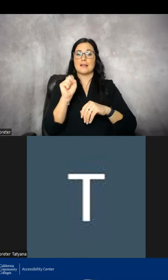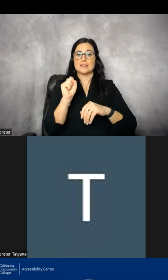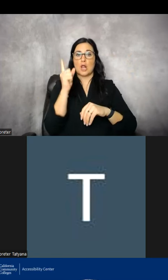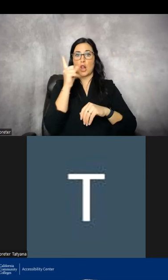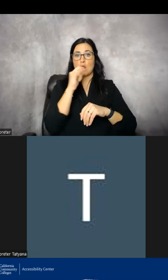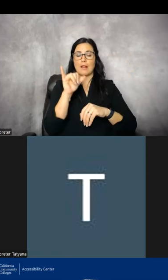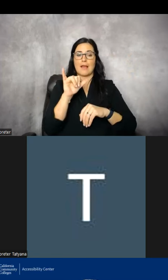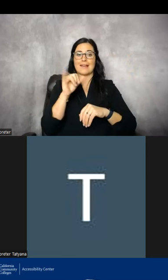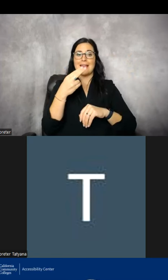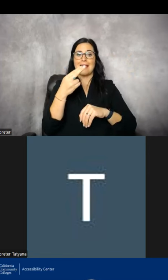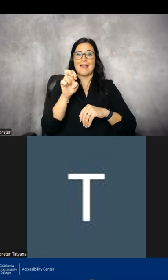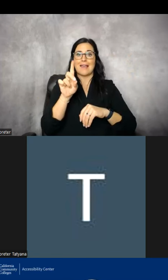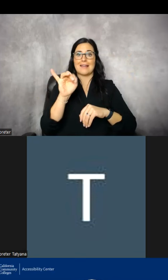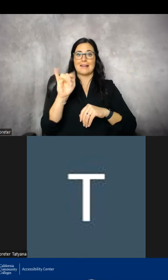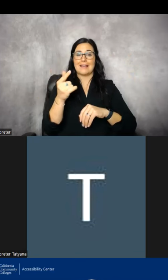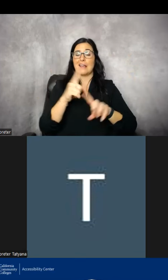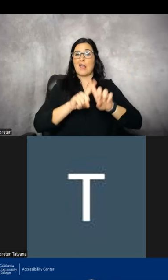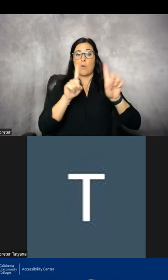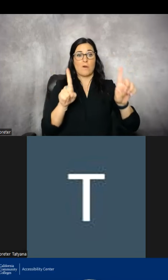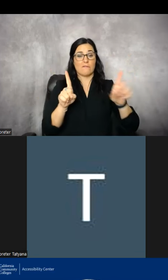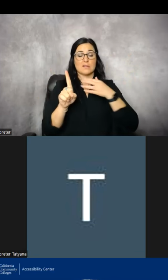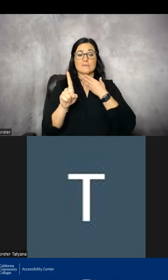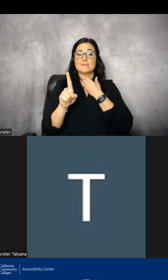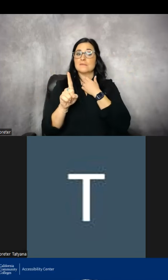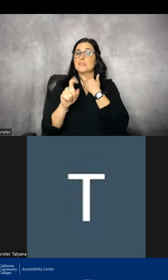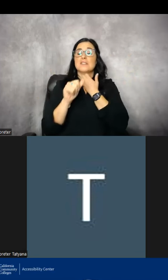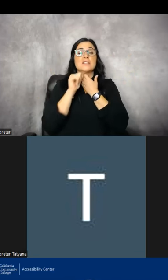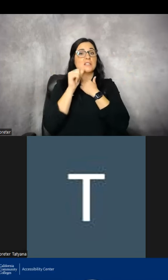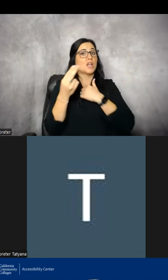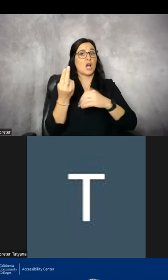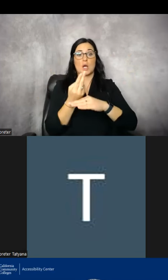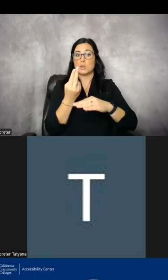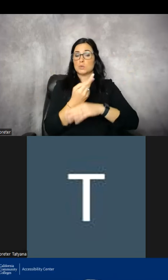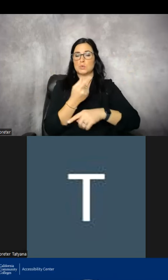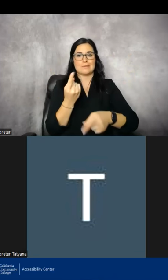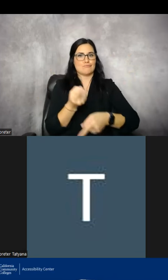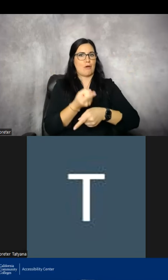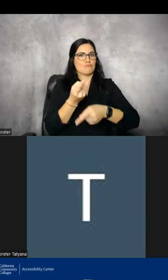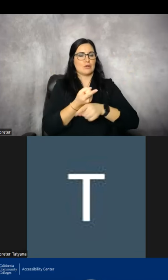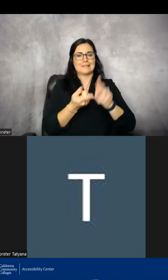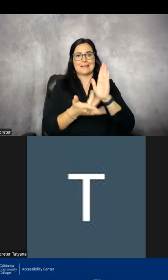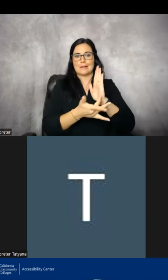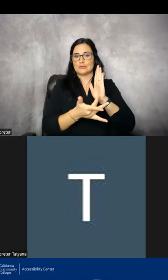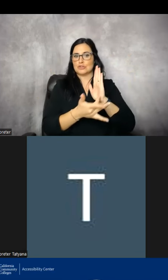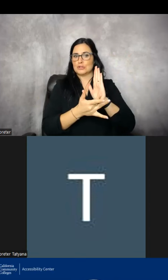However, it doesn't use the proper technology or text.